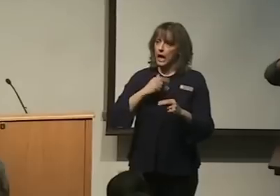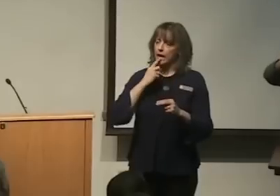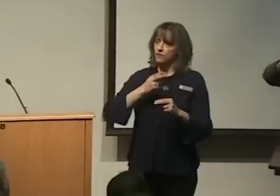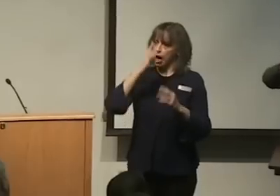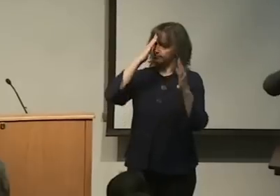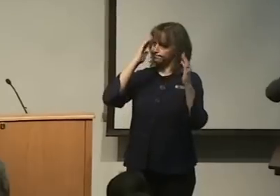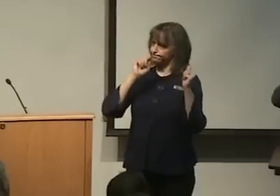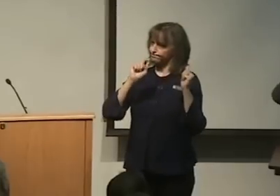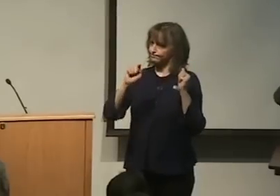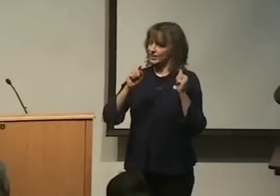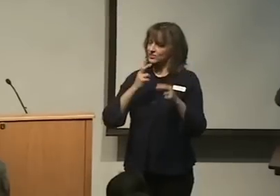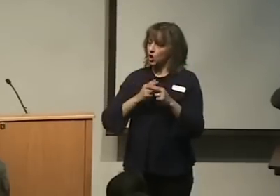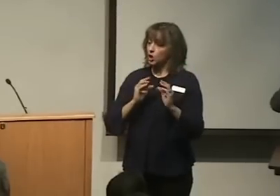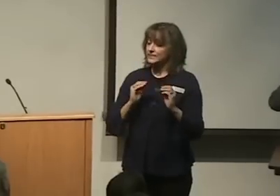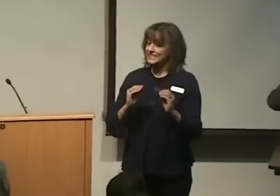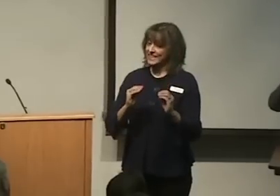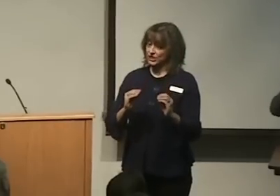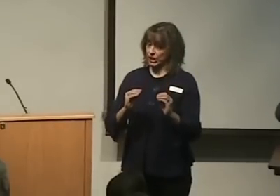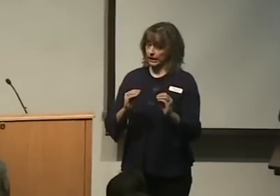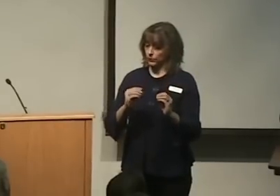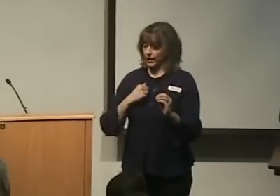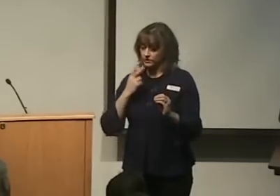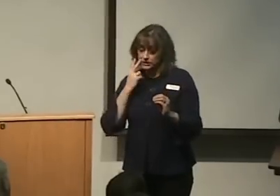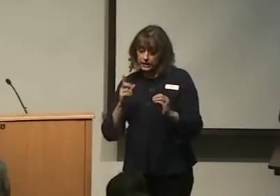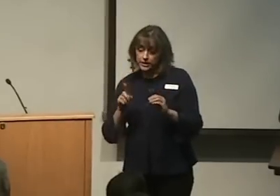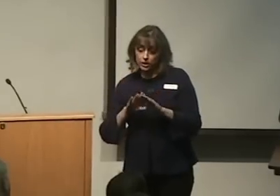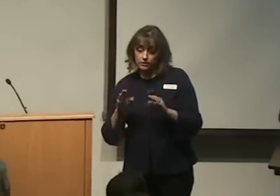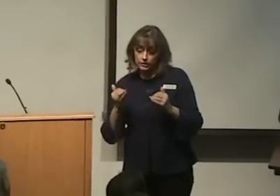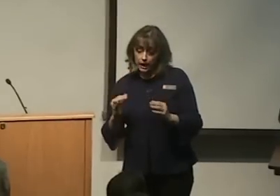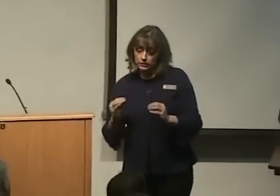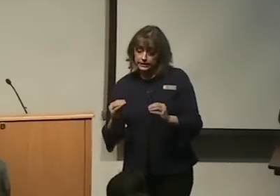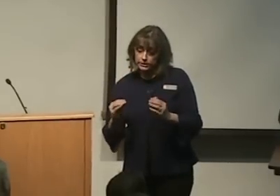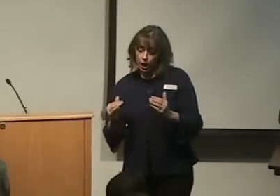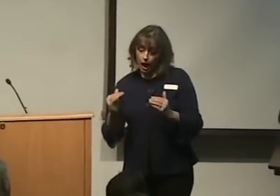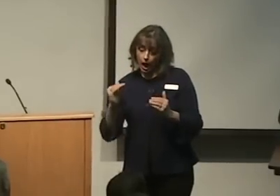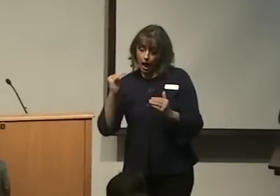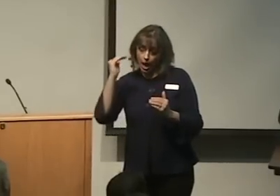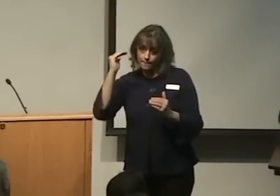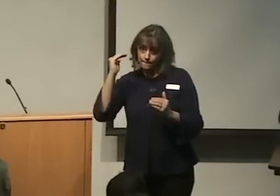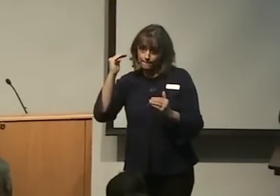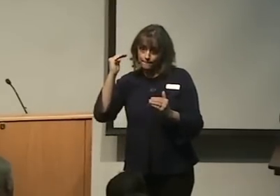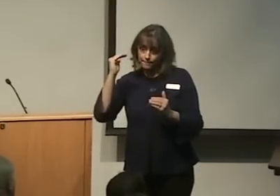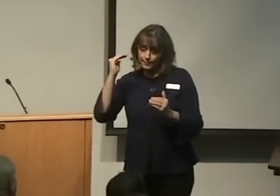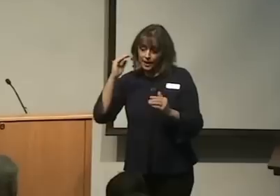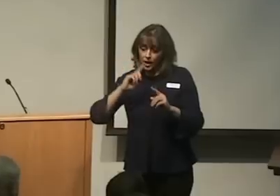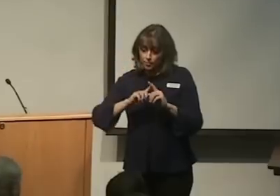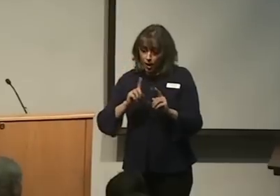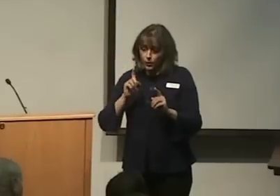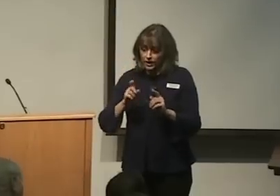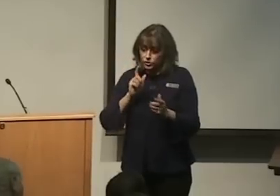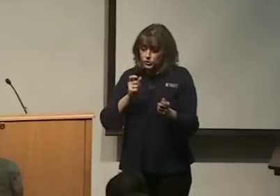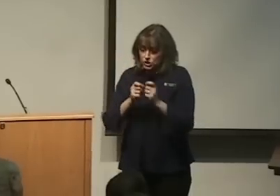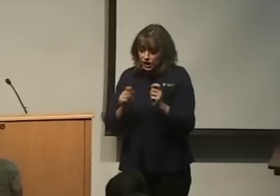But what we're trying to do is to change them. We've got to stop being afraid of that. That's not indoctrination.